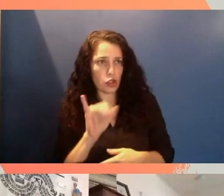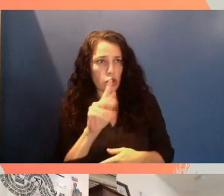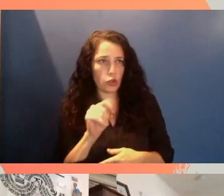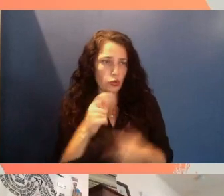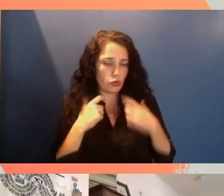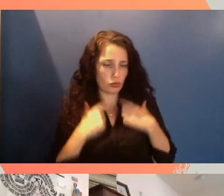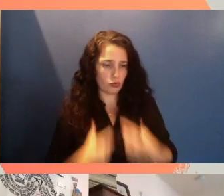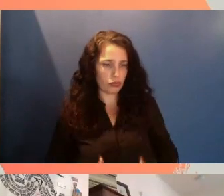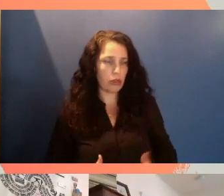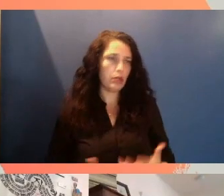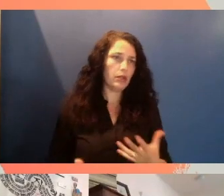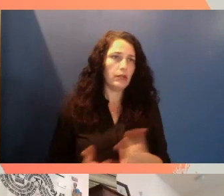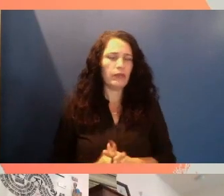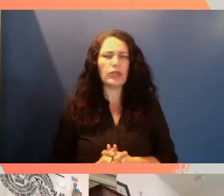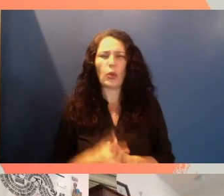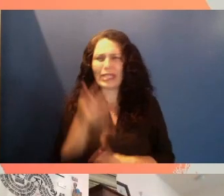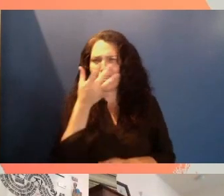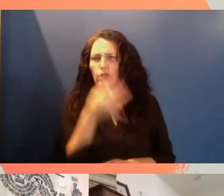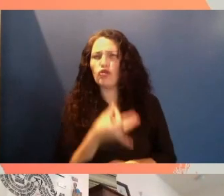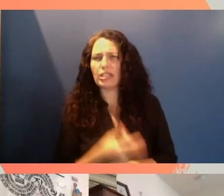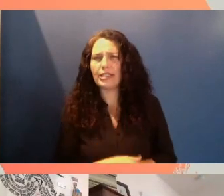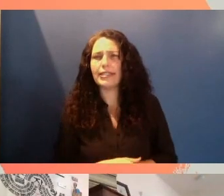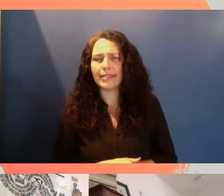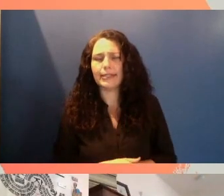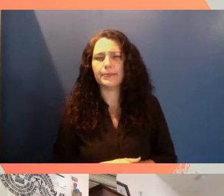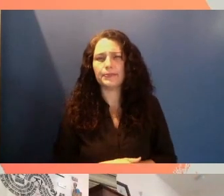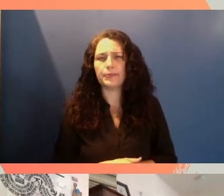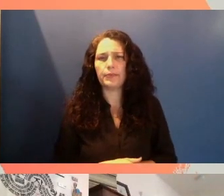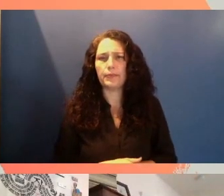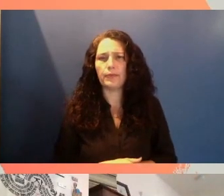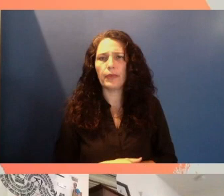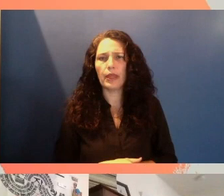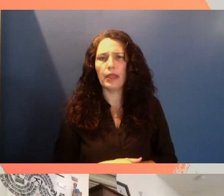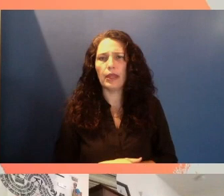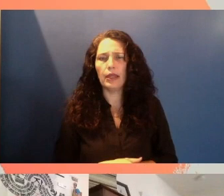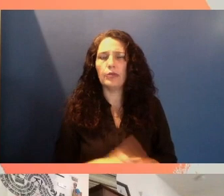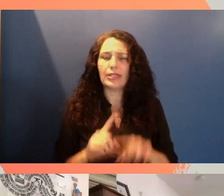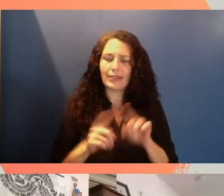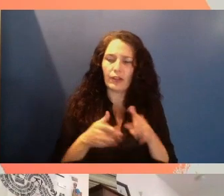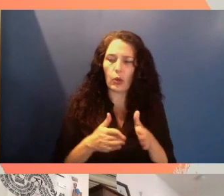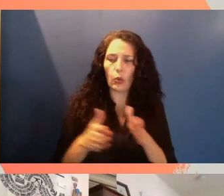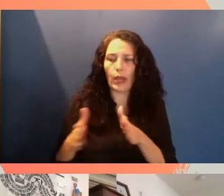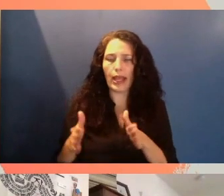And so it was an interesting way to see how can we tell that same story